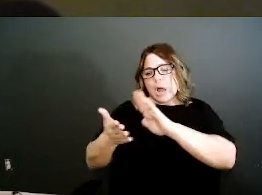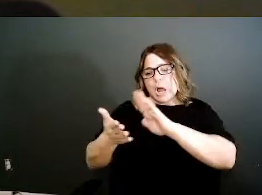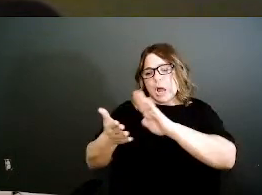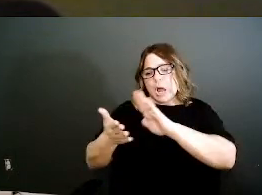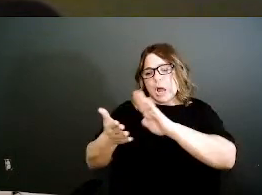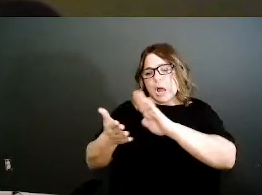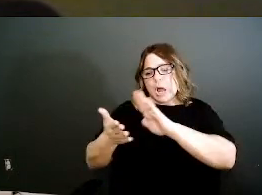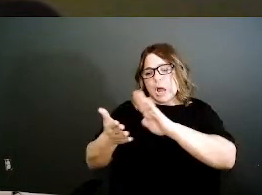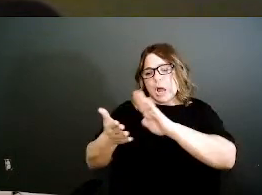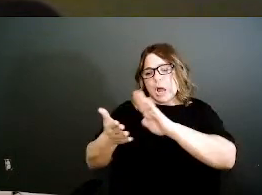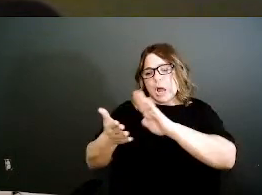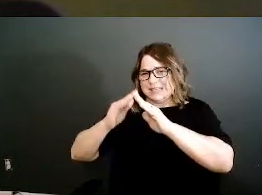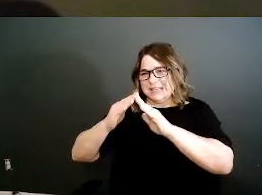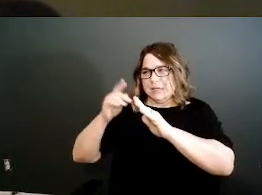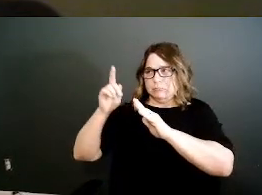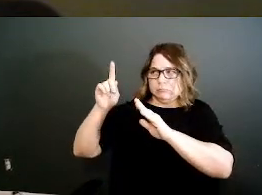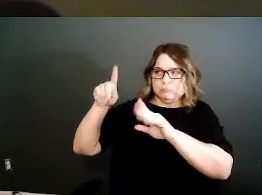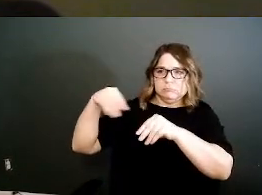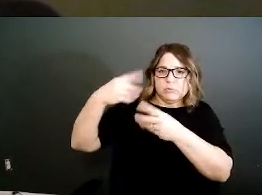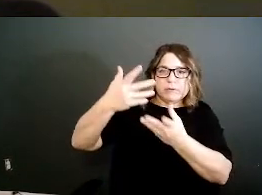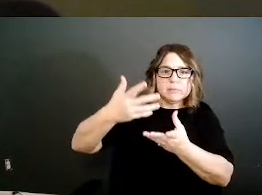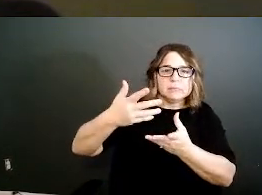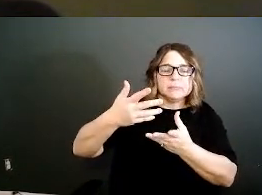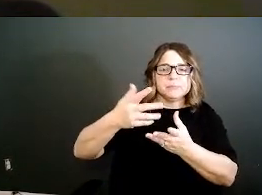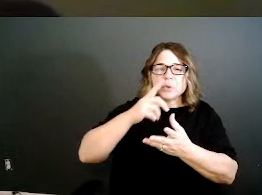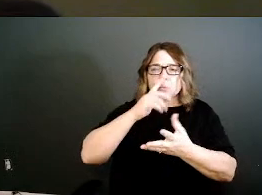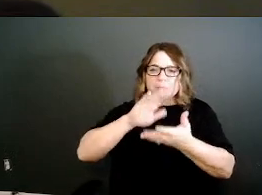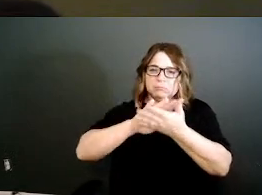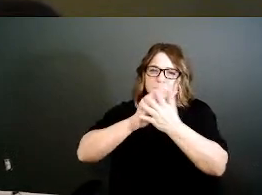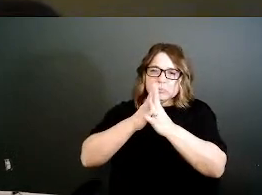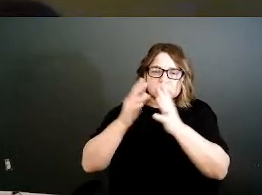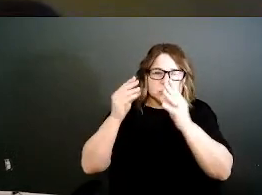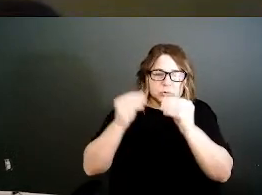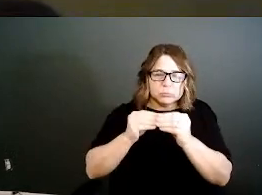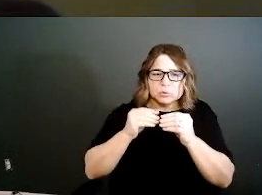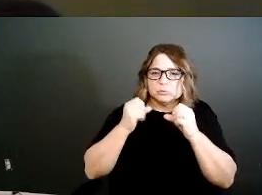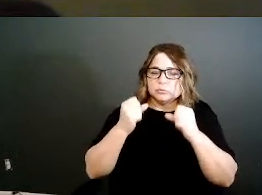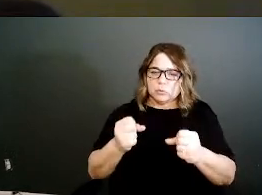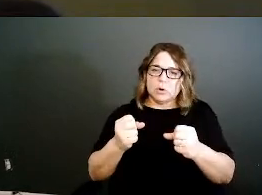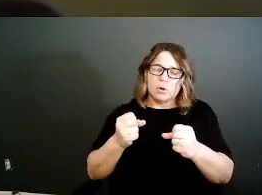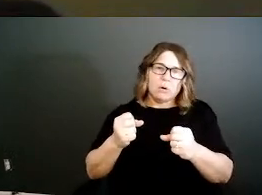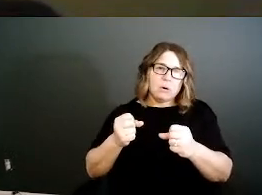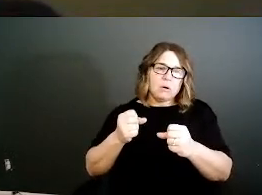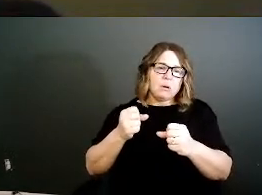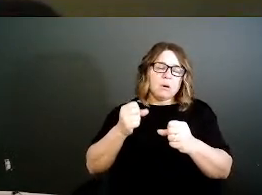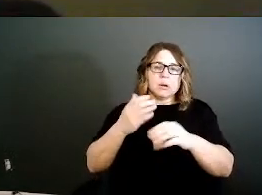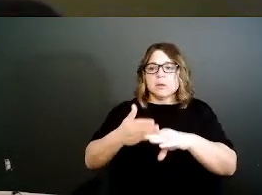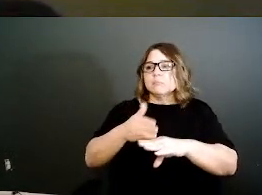GO. ESPECIALLY AS FAR AS COMMUNICATIONS WITH CONSTITUENTS I THINK PEOPLE ARE STILL REALLY REACHING OUT TO THEIR